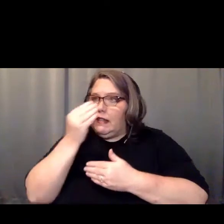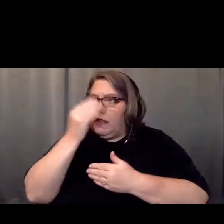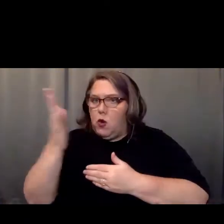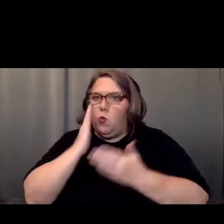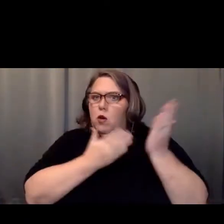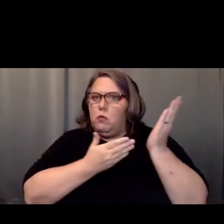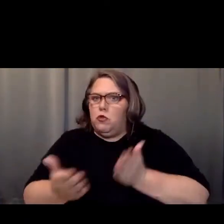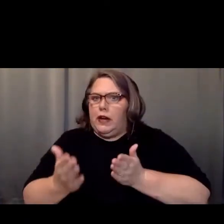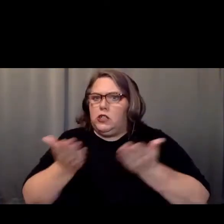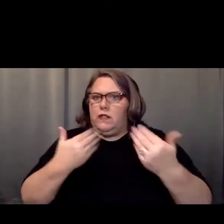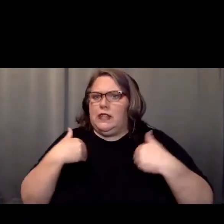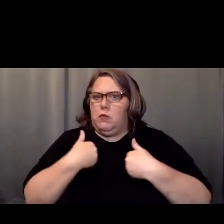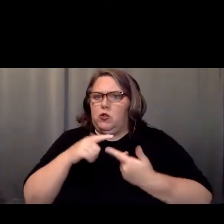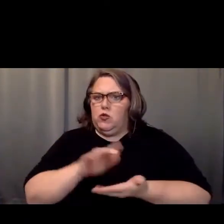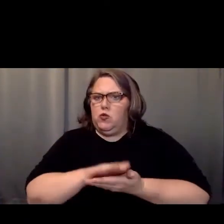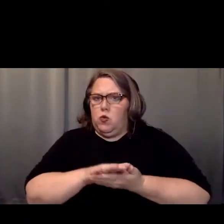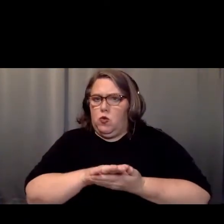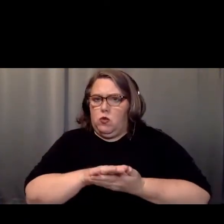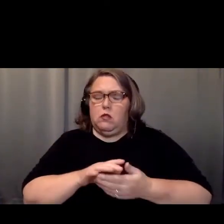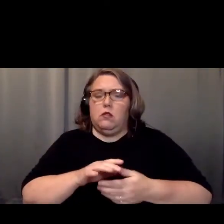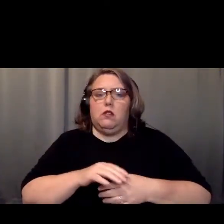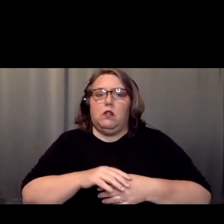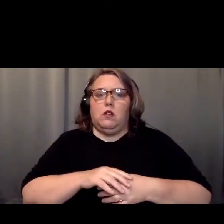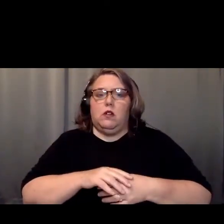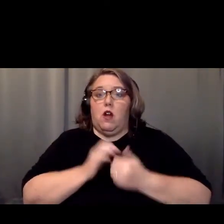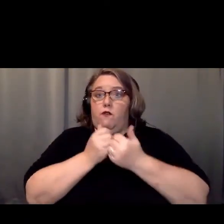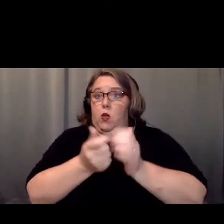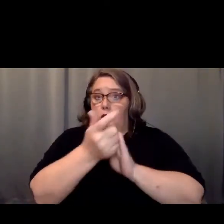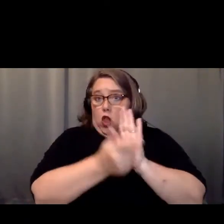Under the law, you can absolutely bring your service animal